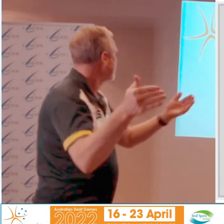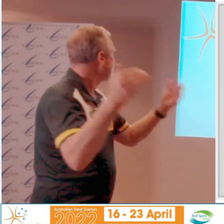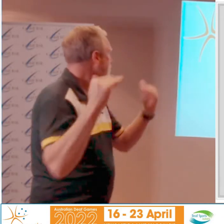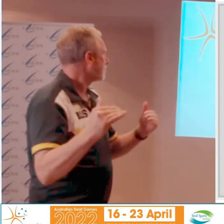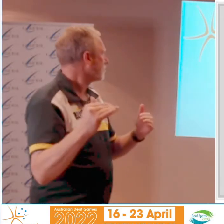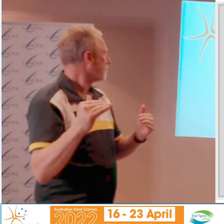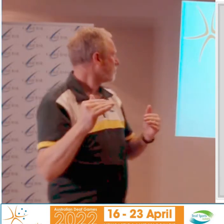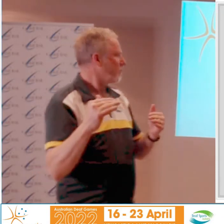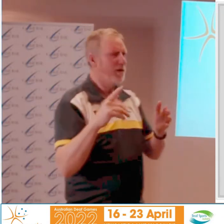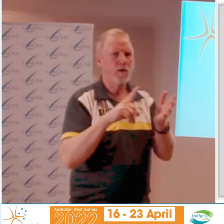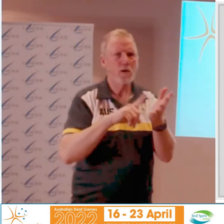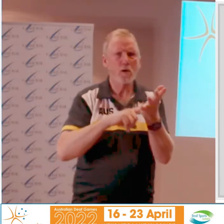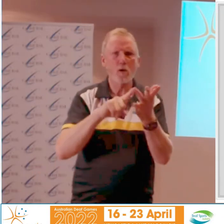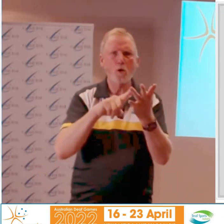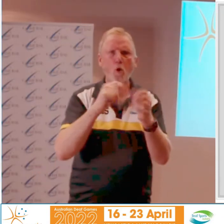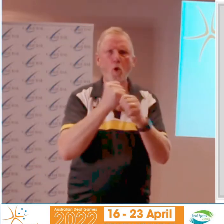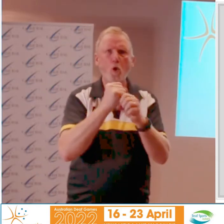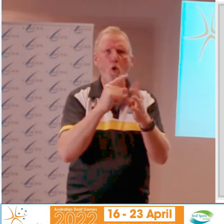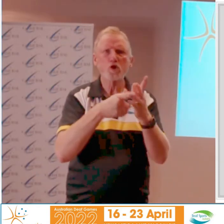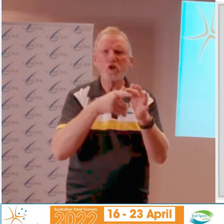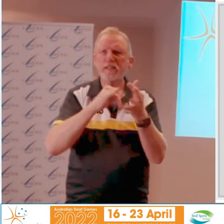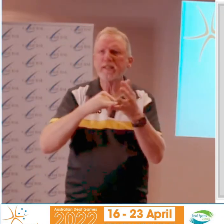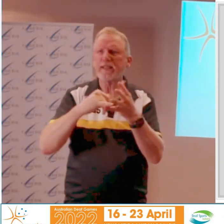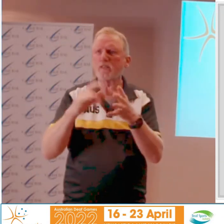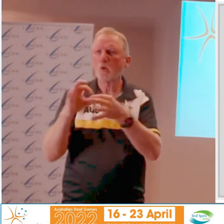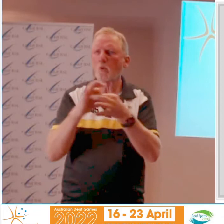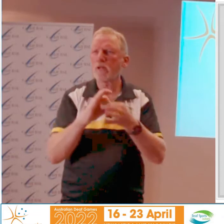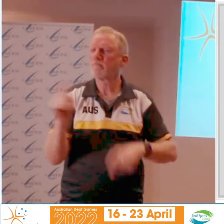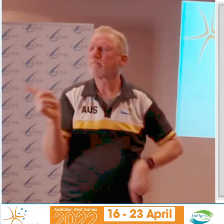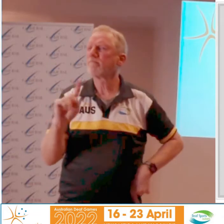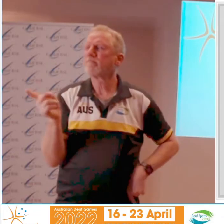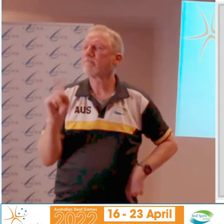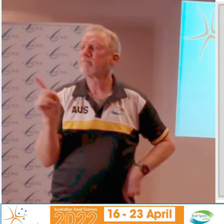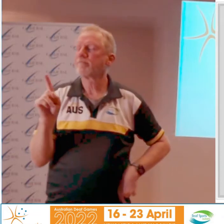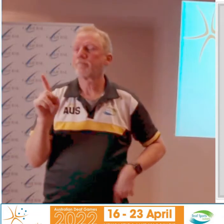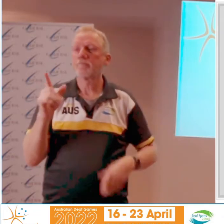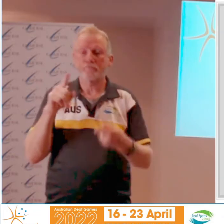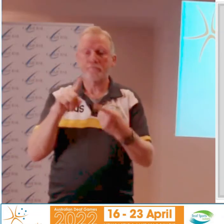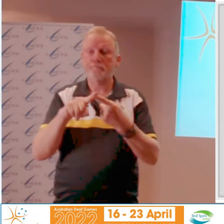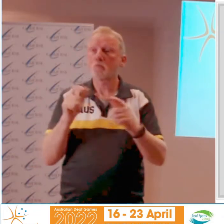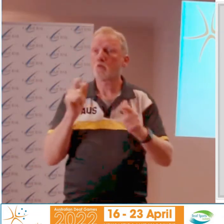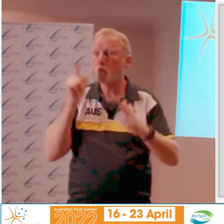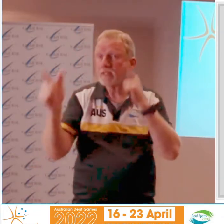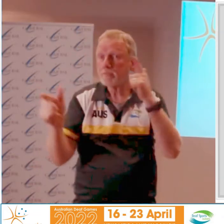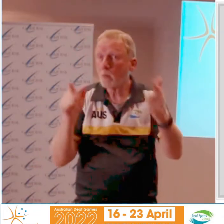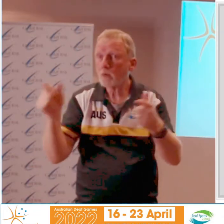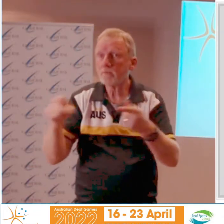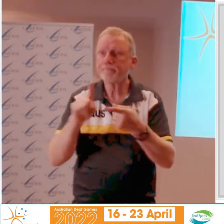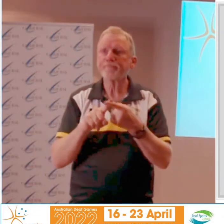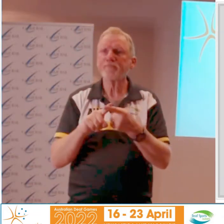volunteering so thank you very much for that next we've got our logistics coordinator so that